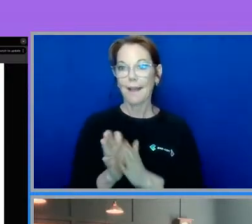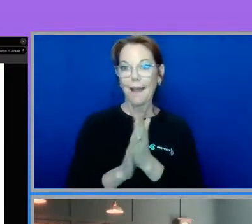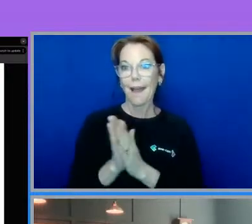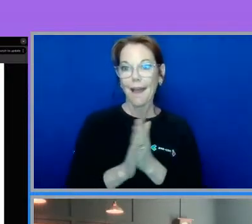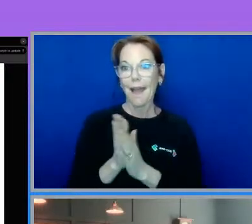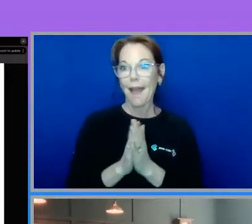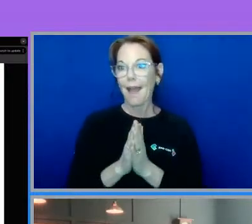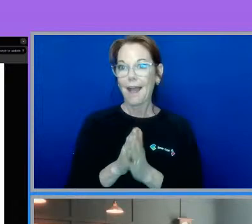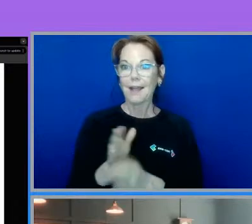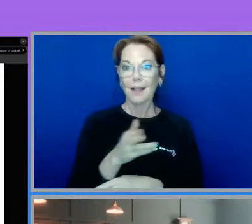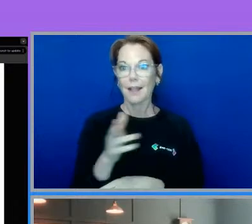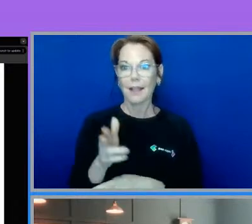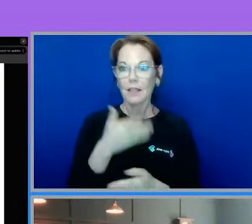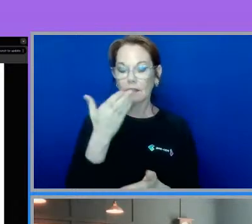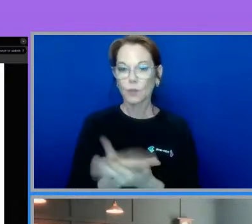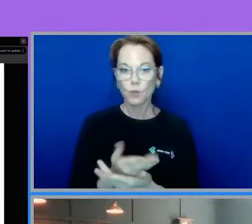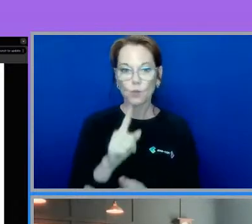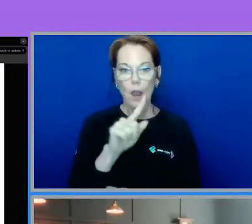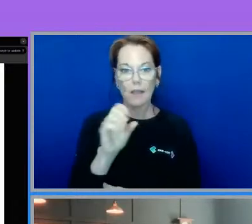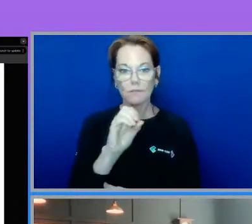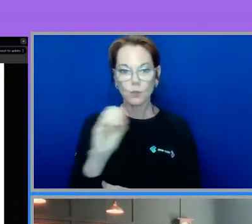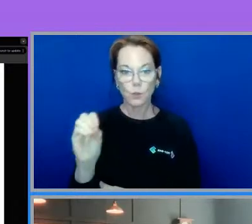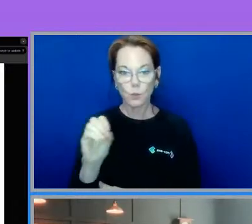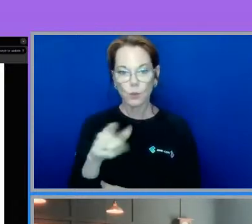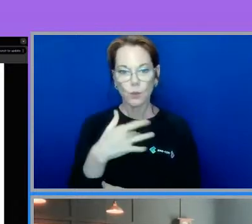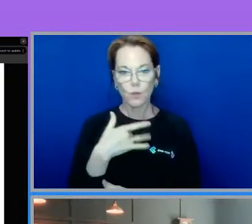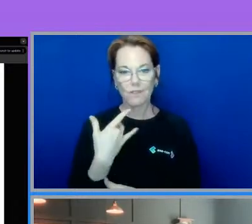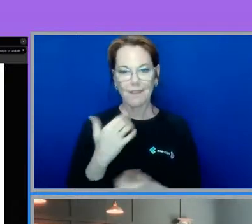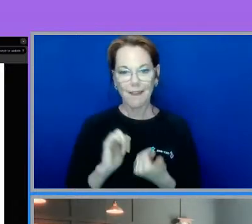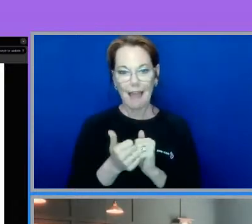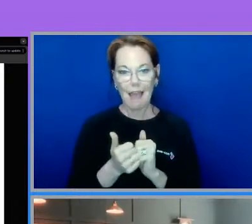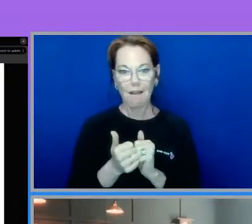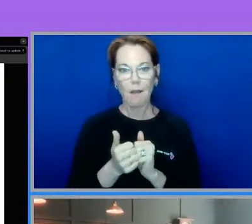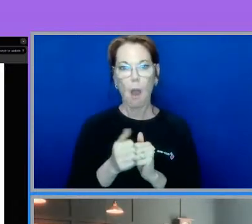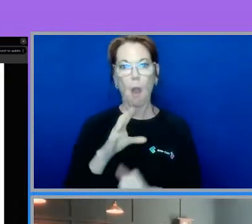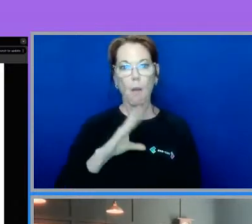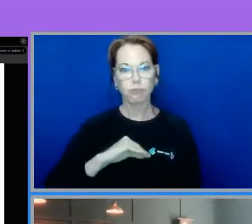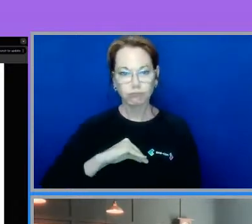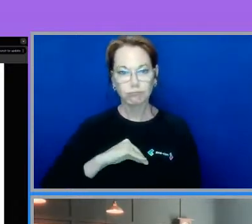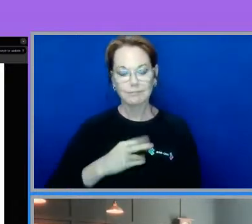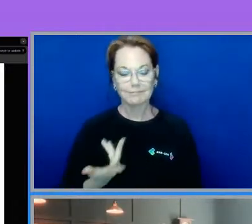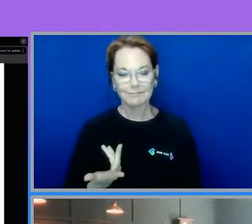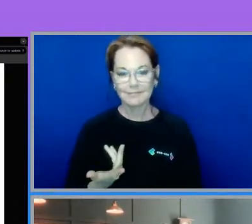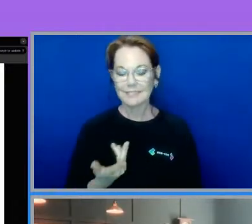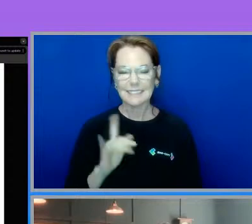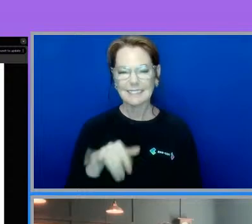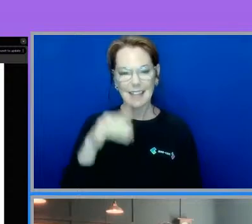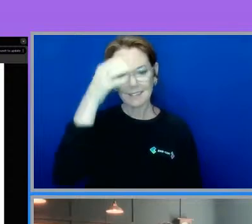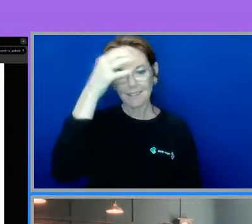but instead you end up at the zoo? That's not what we want to do to real people. So why? It's important because many people